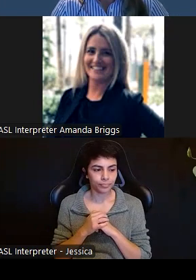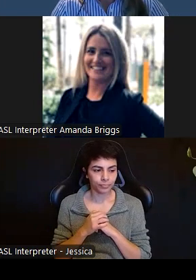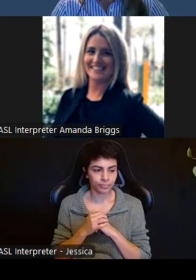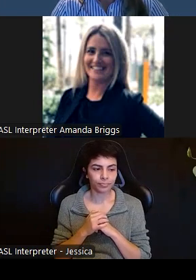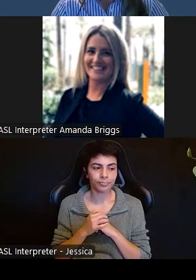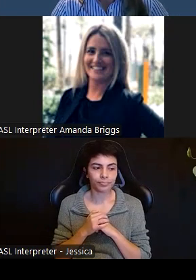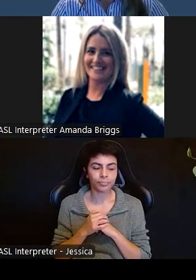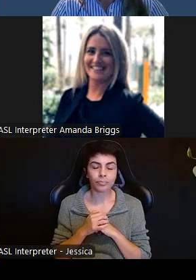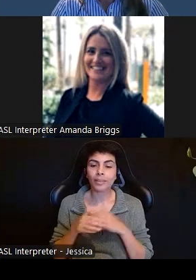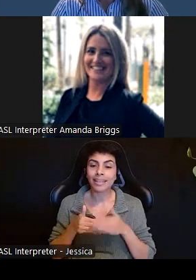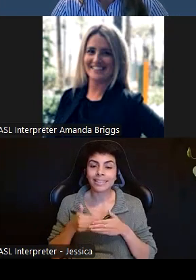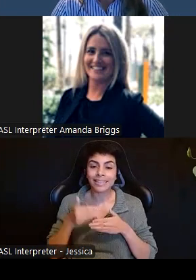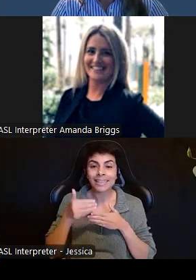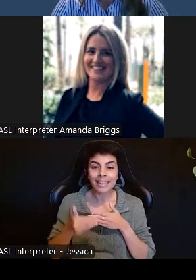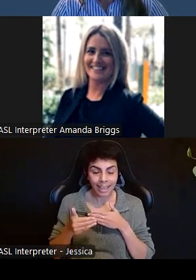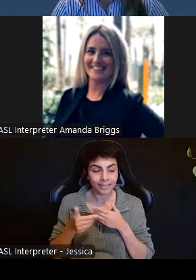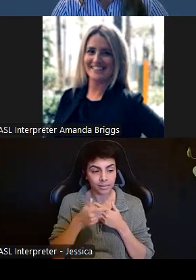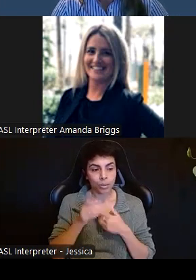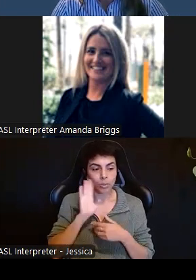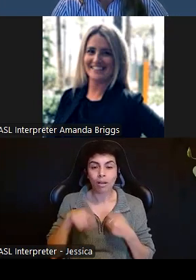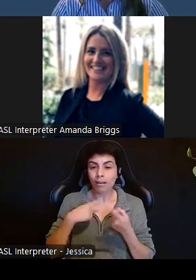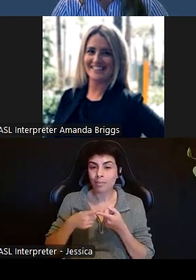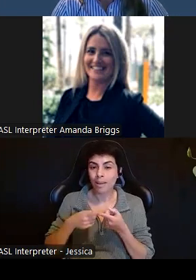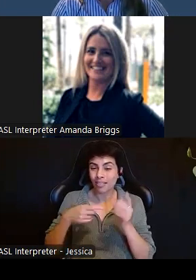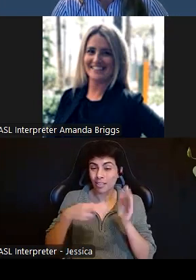Next, we're going to talk about the enrollment freeze for adults